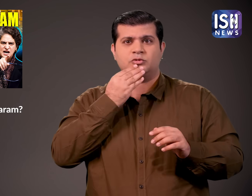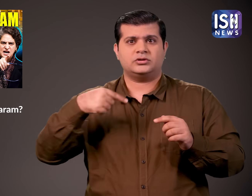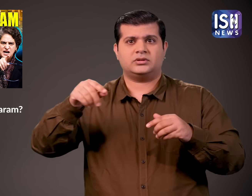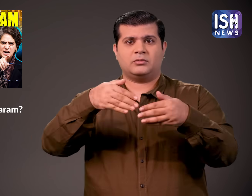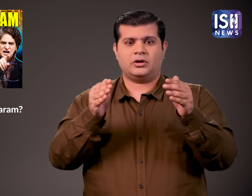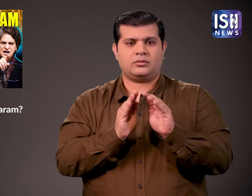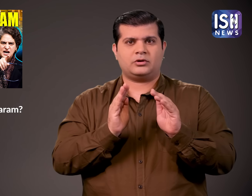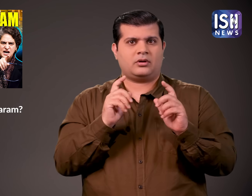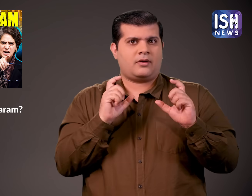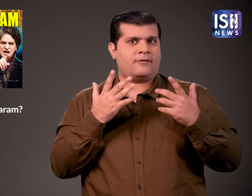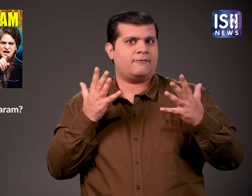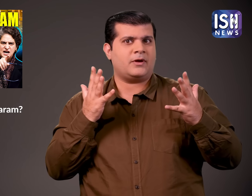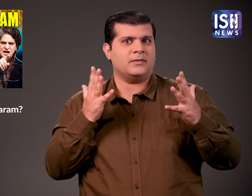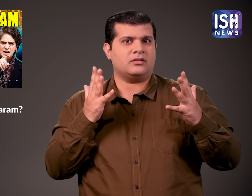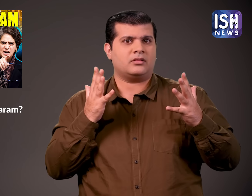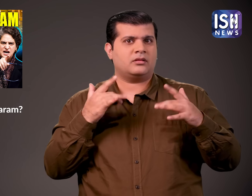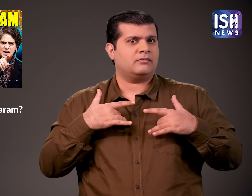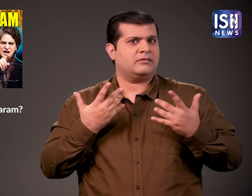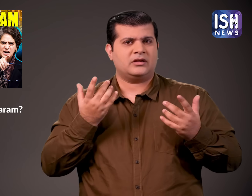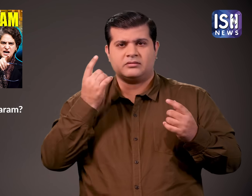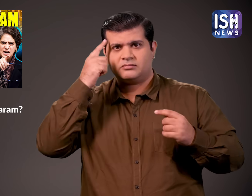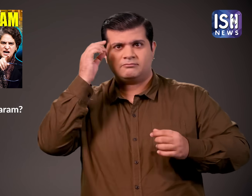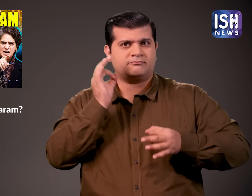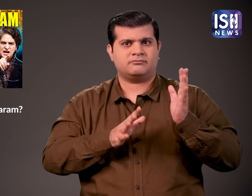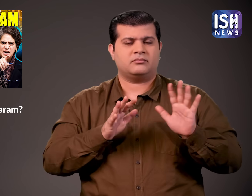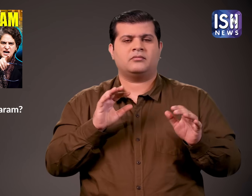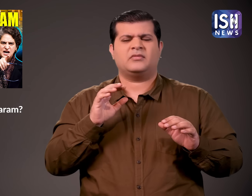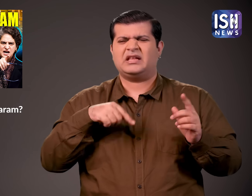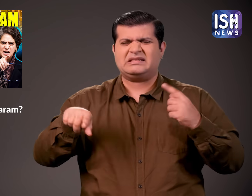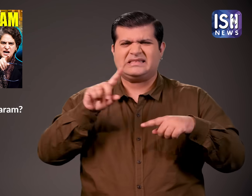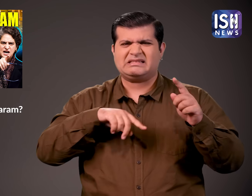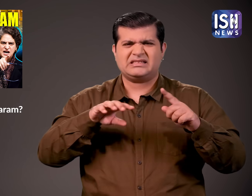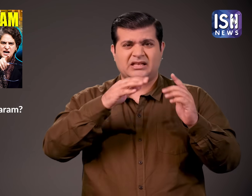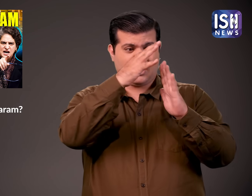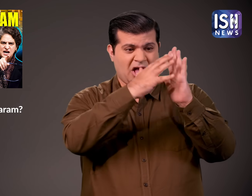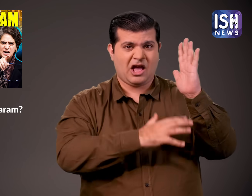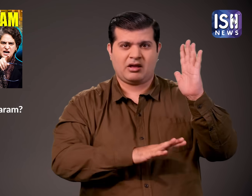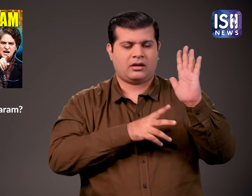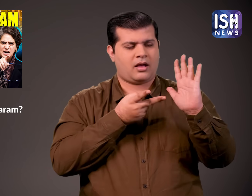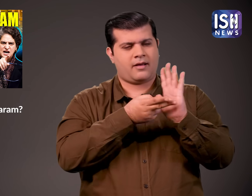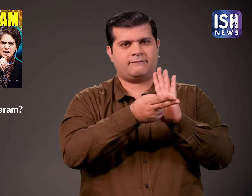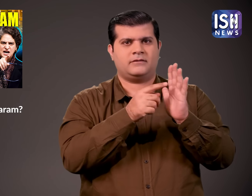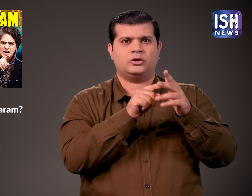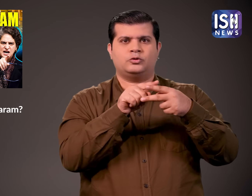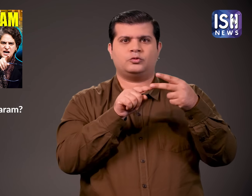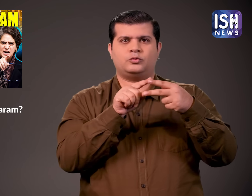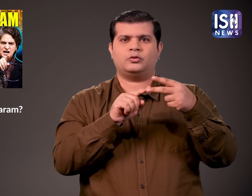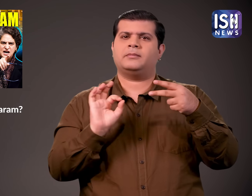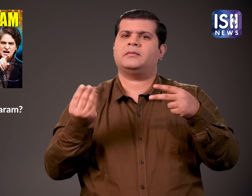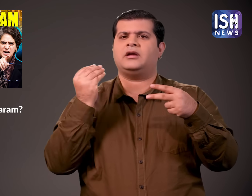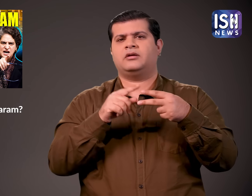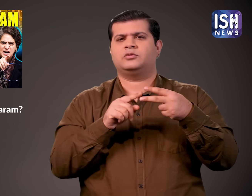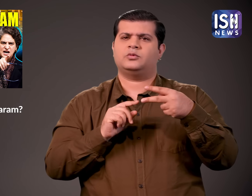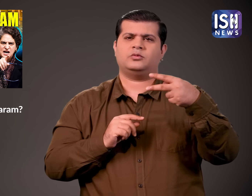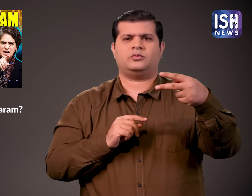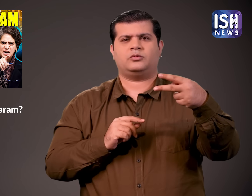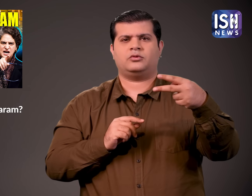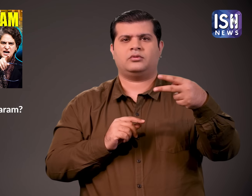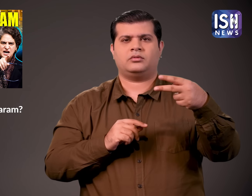To avoid offending the Muslim community, the CWC cut short the song to only two stanzas.